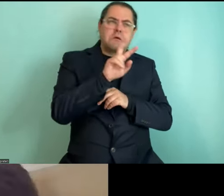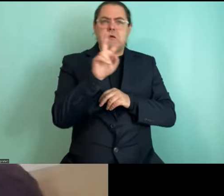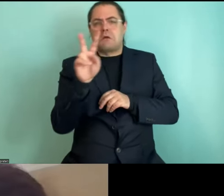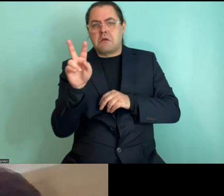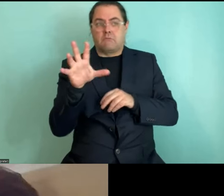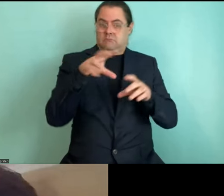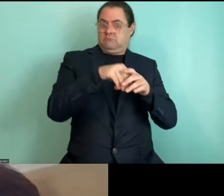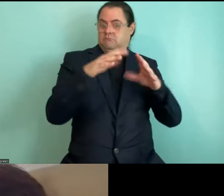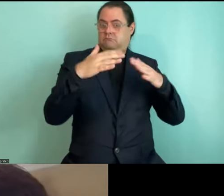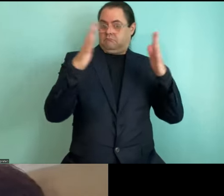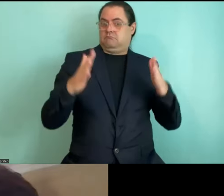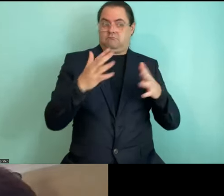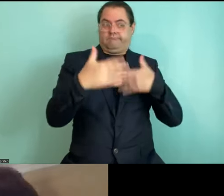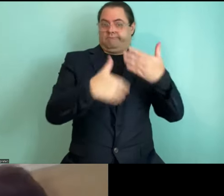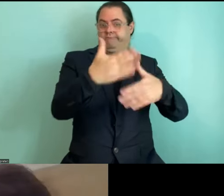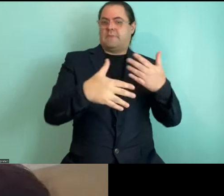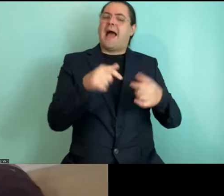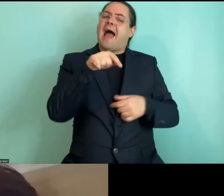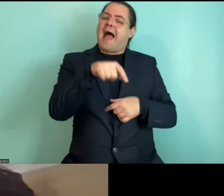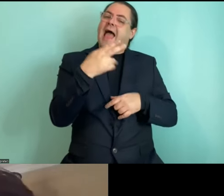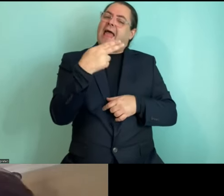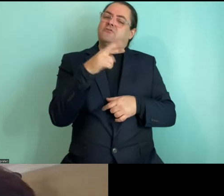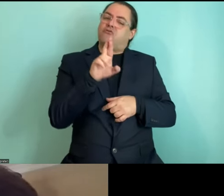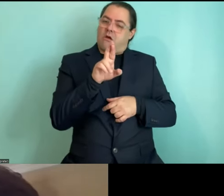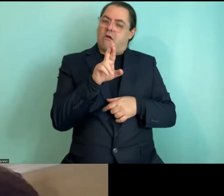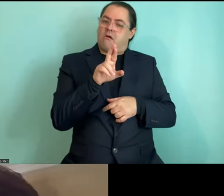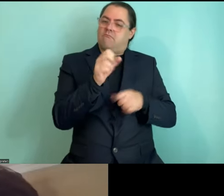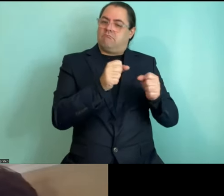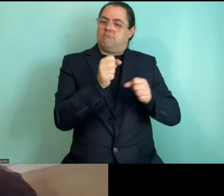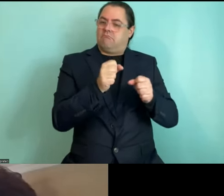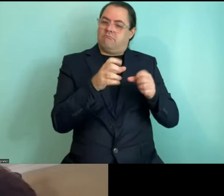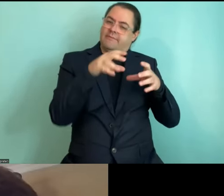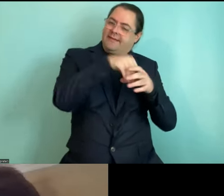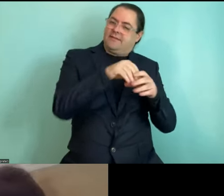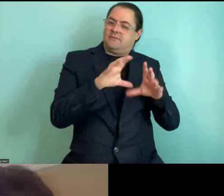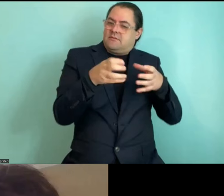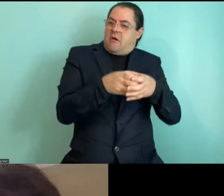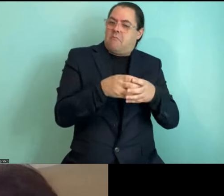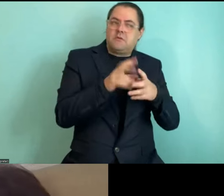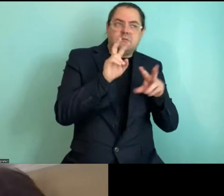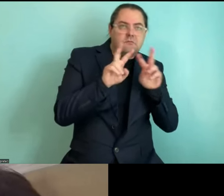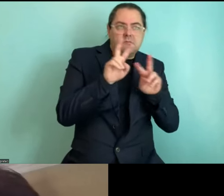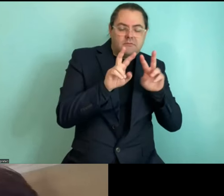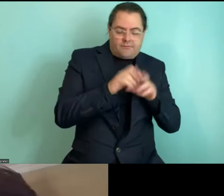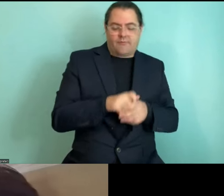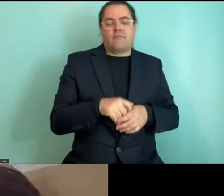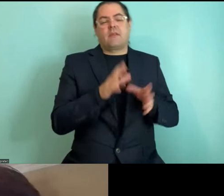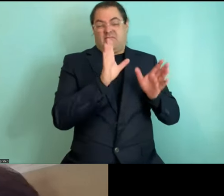situation, the only gap diploma. No spot to shoe was today.